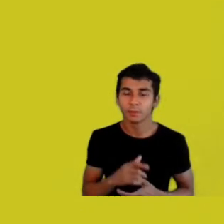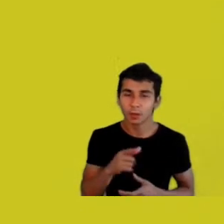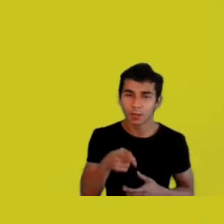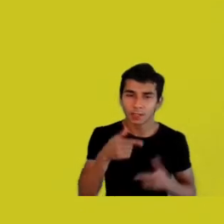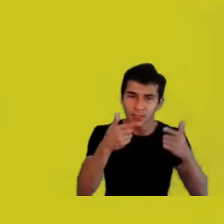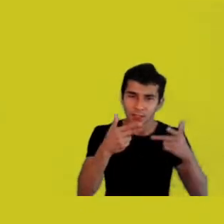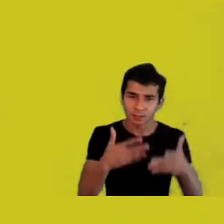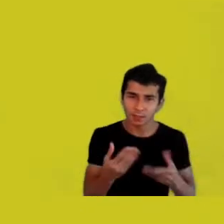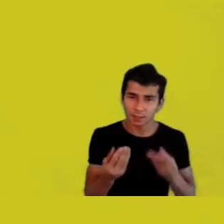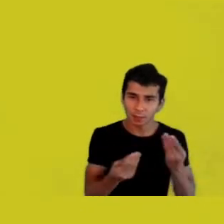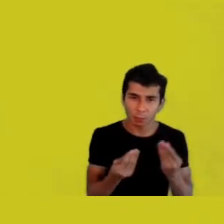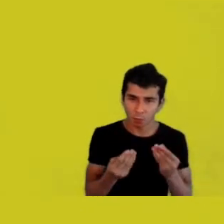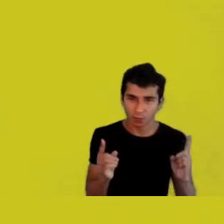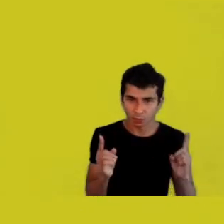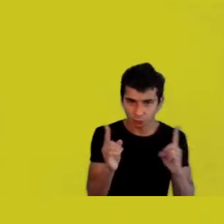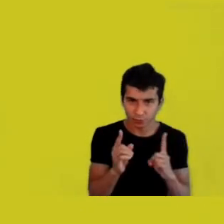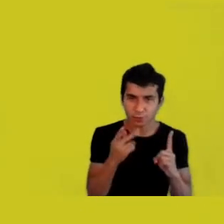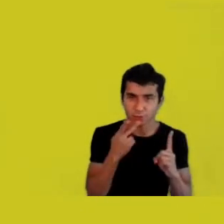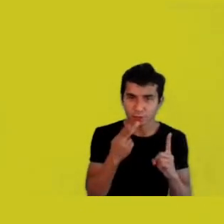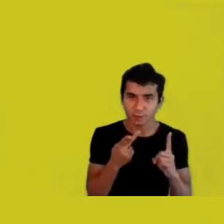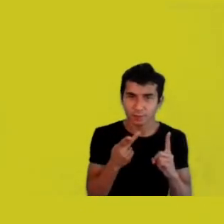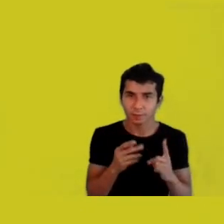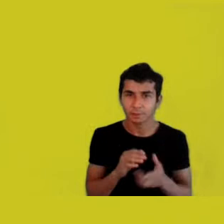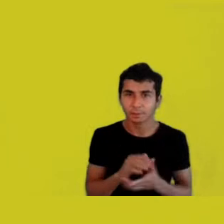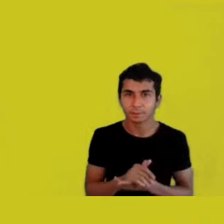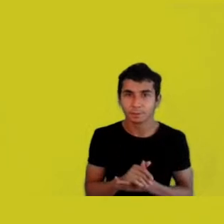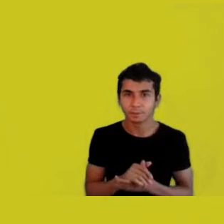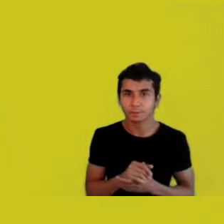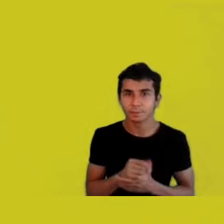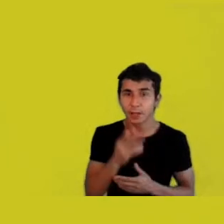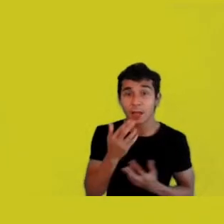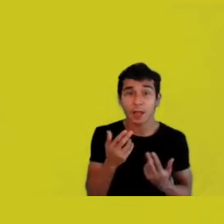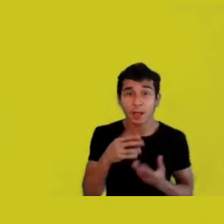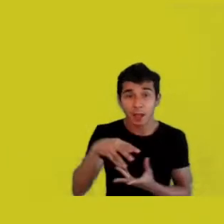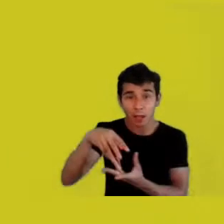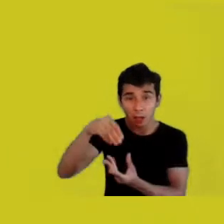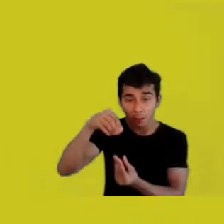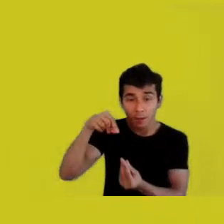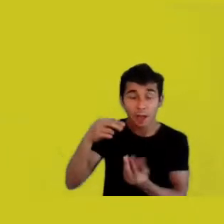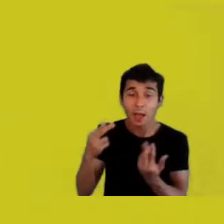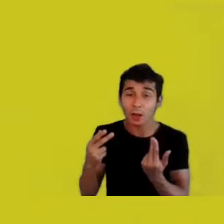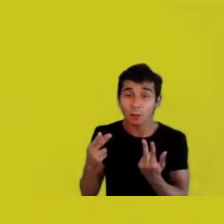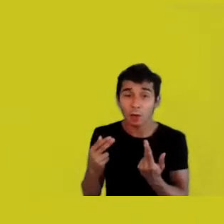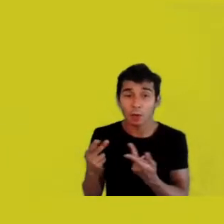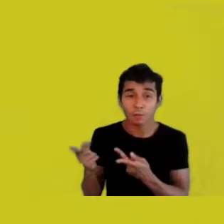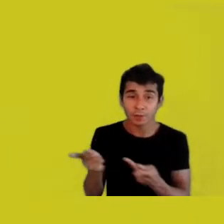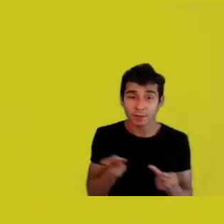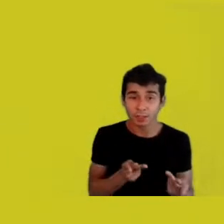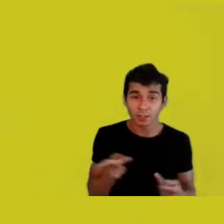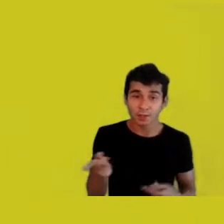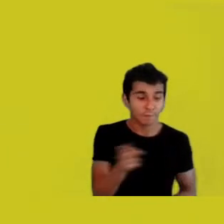“The në rope comes and goes, like a visitor, making the vegetation grow where he passes.